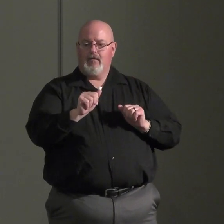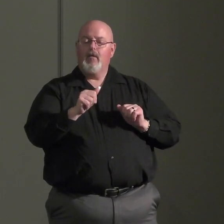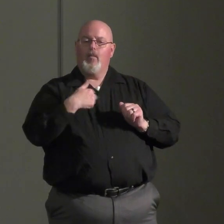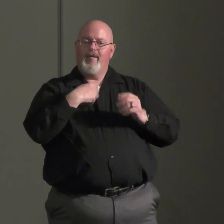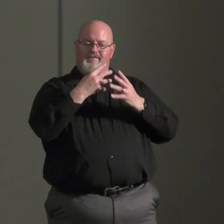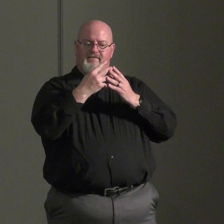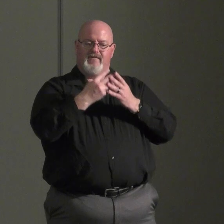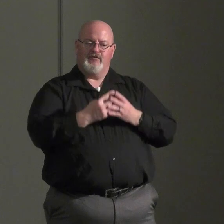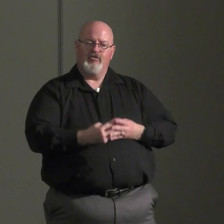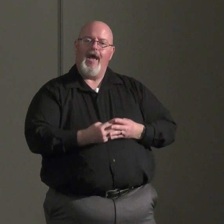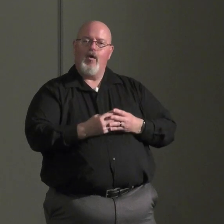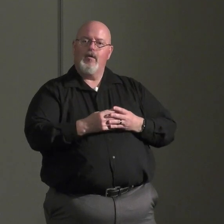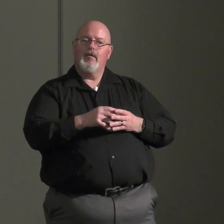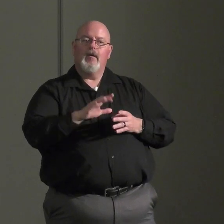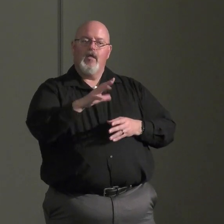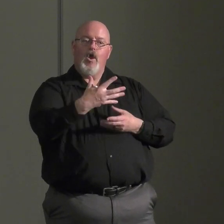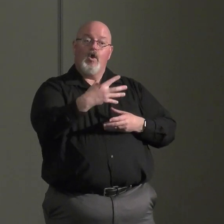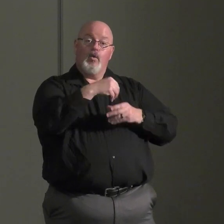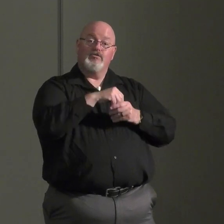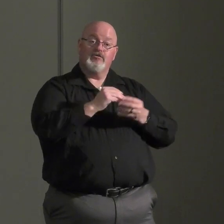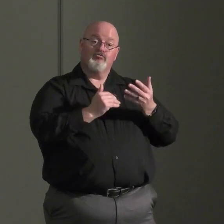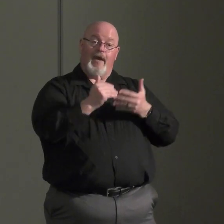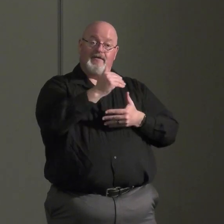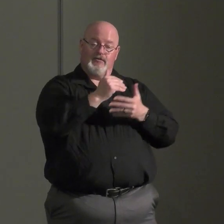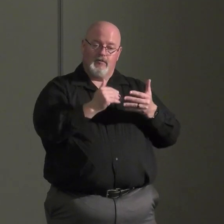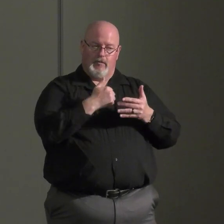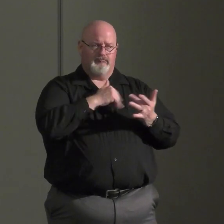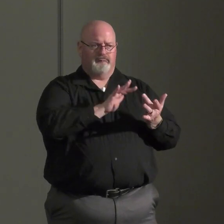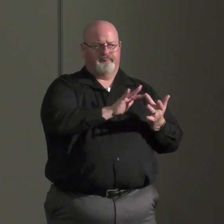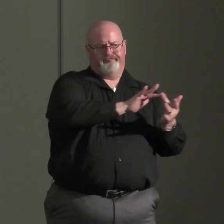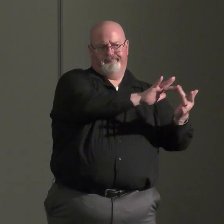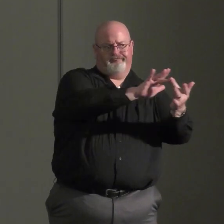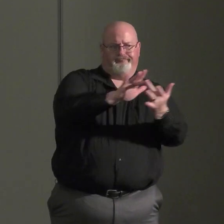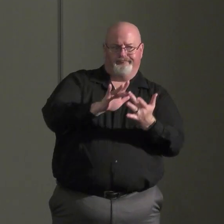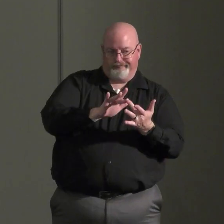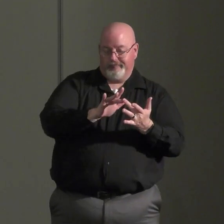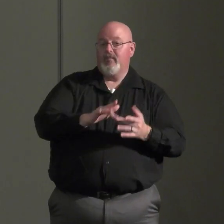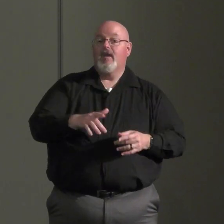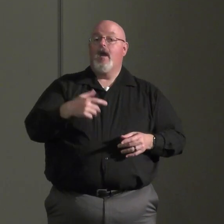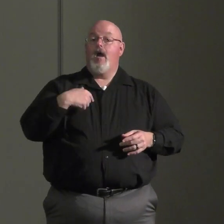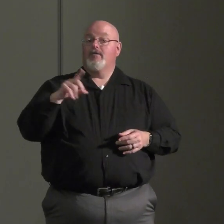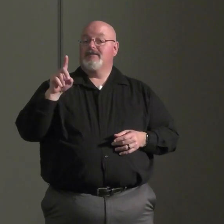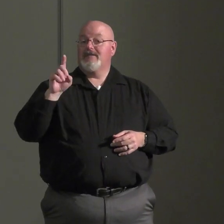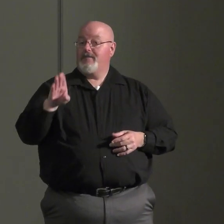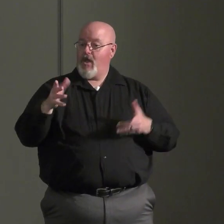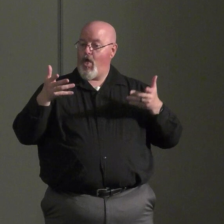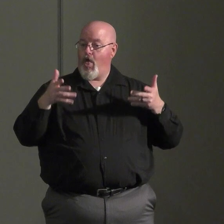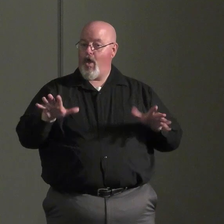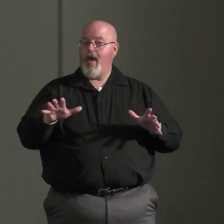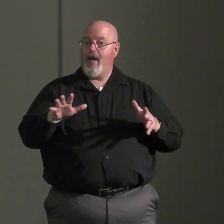out for their inclusion criteria and reach out to them. Since the database is pre validated we have